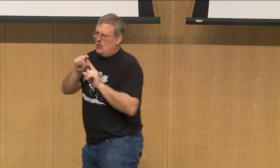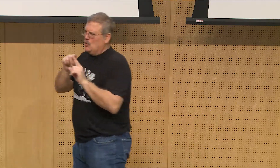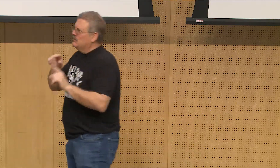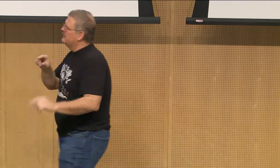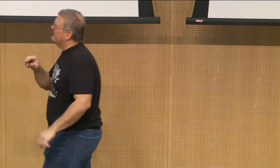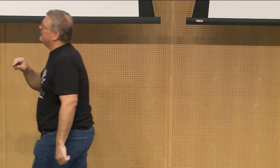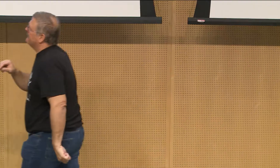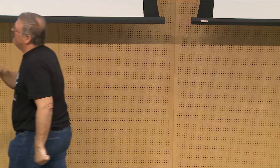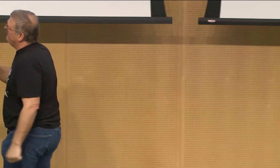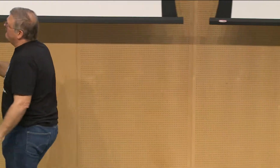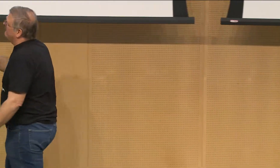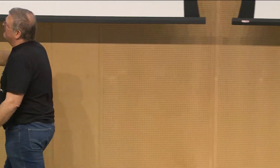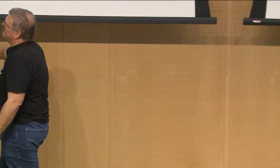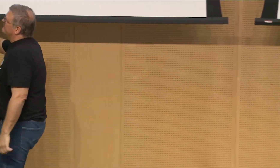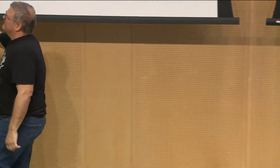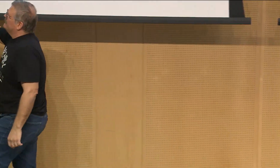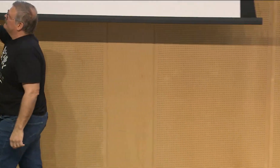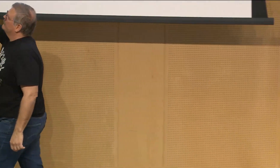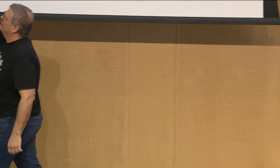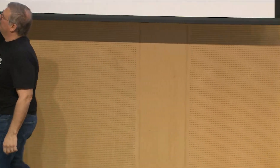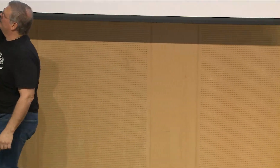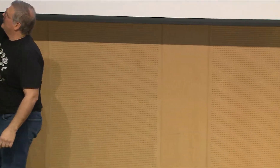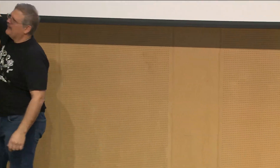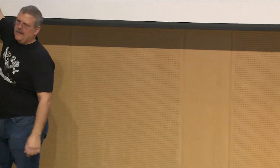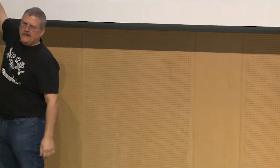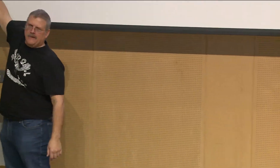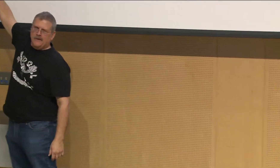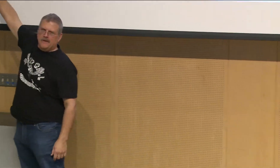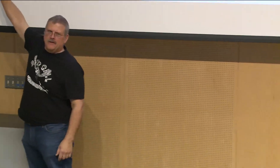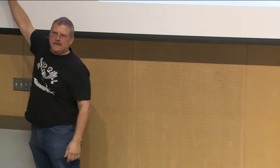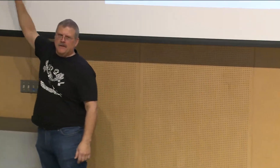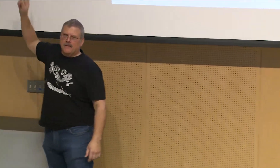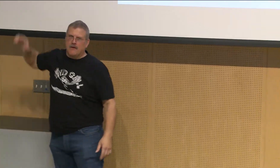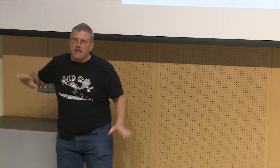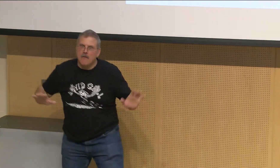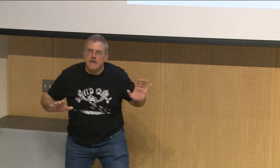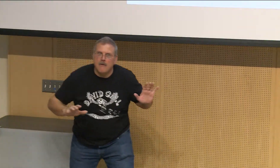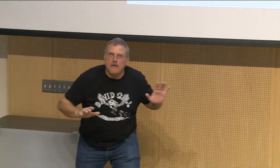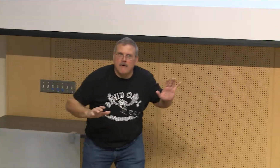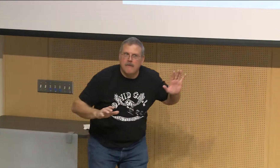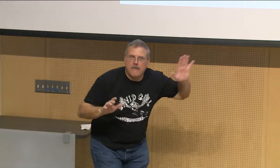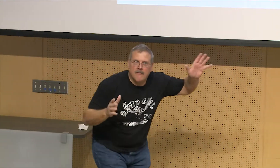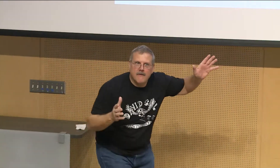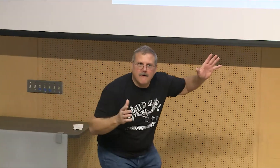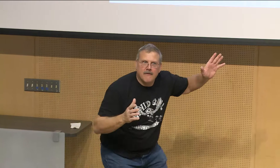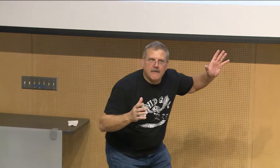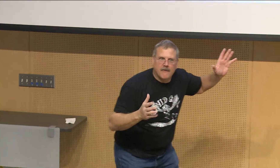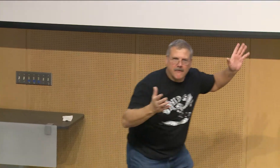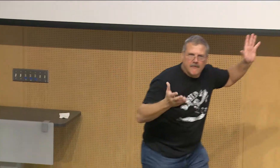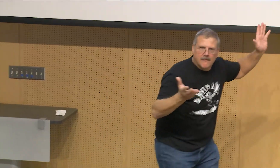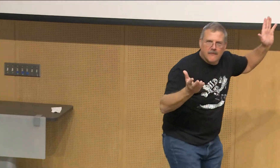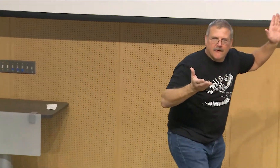Yin Yang. Oh, do you see it now? Do you see it now?